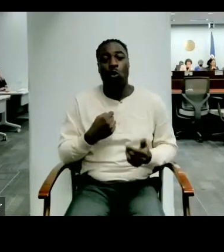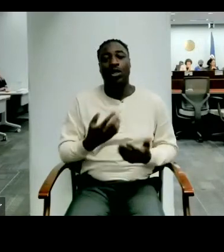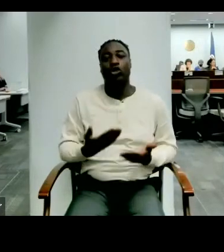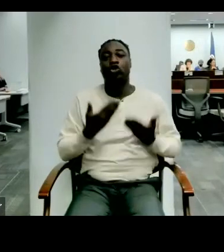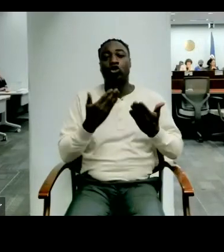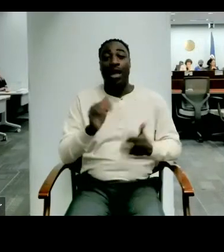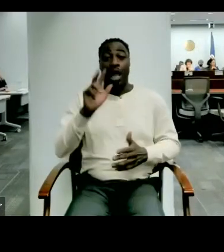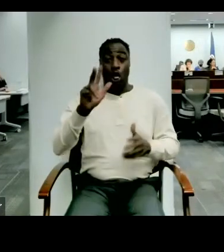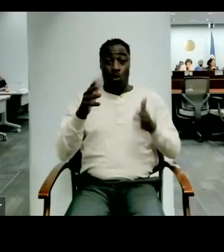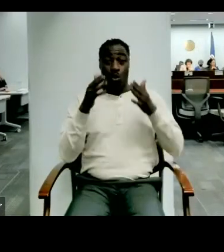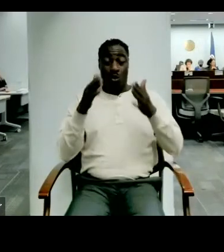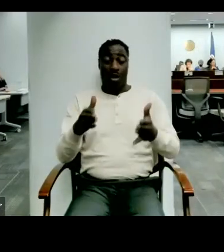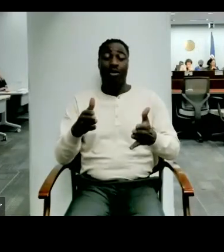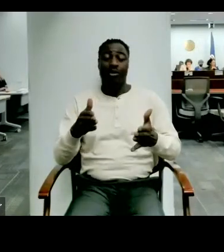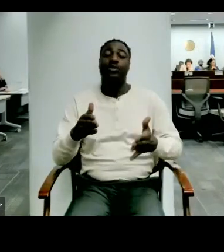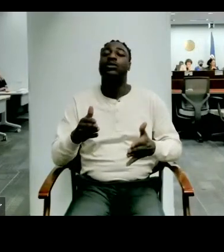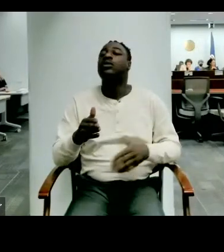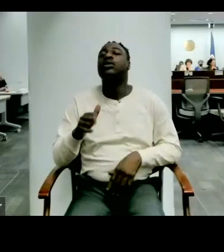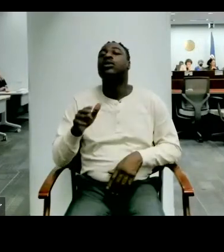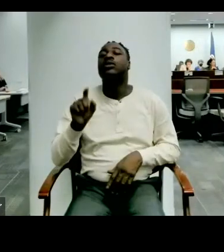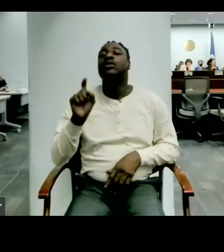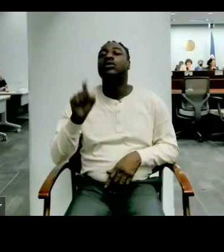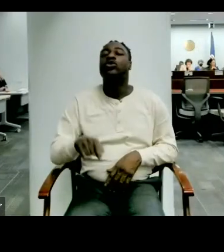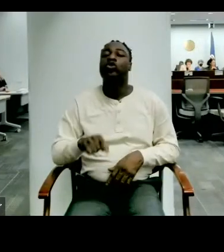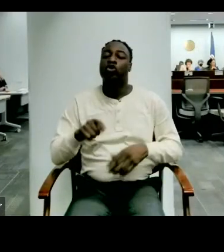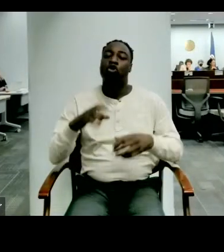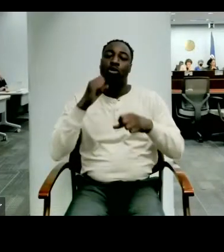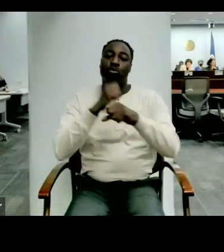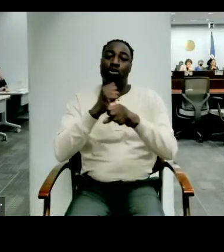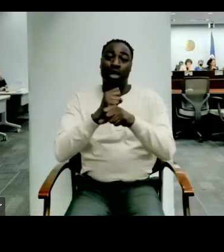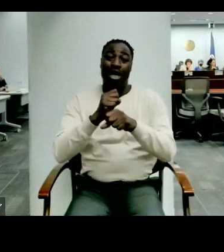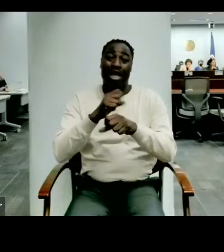EEOC enforcement effort should turn more directly to proceed affecting these workers.